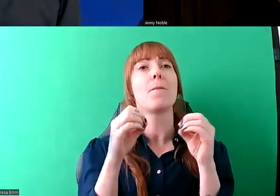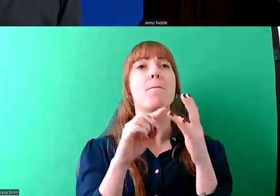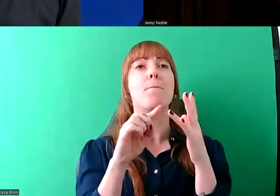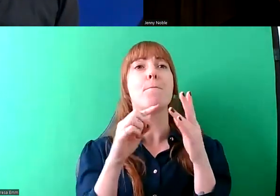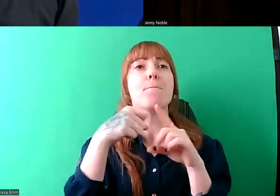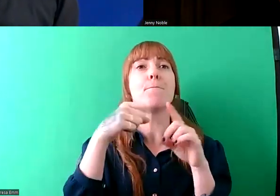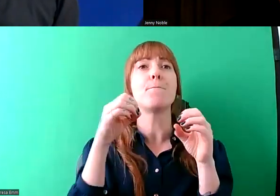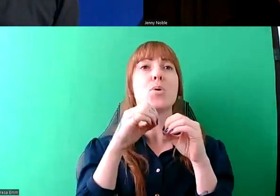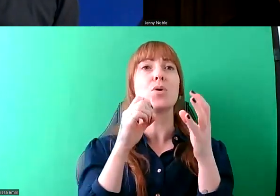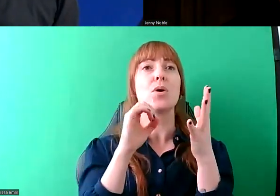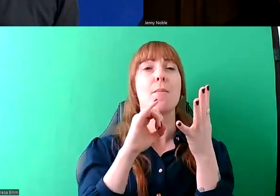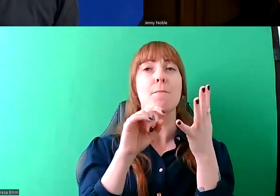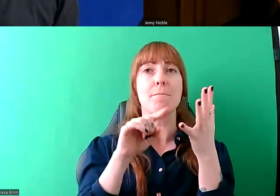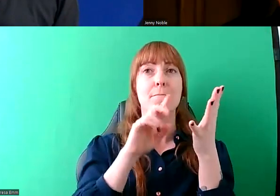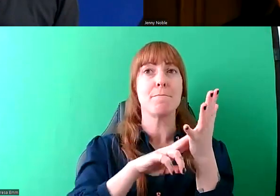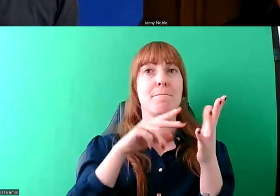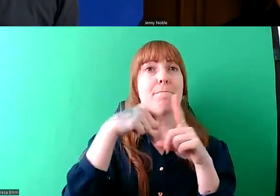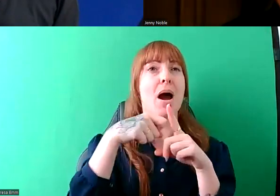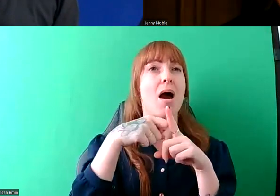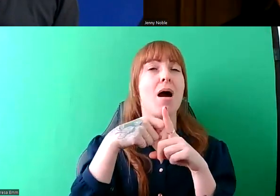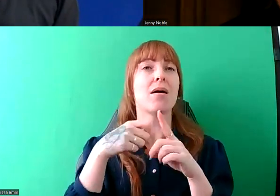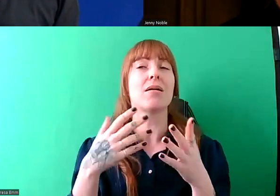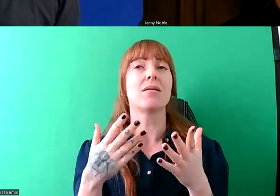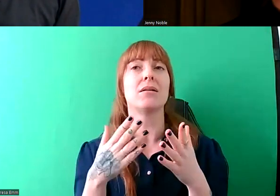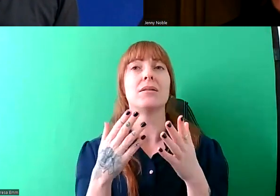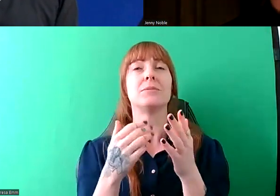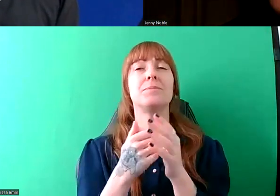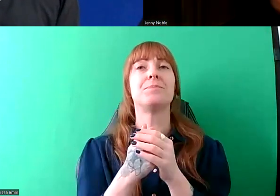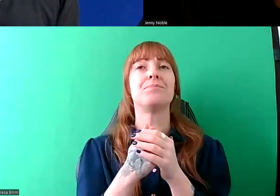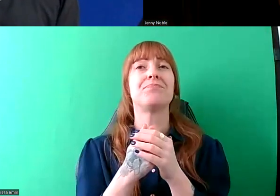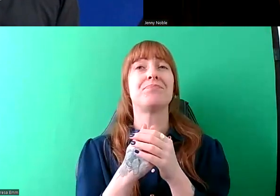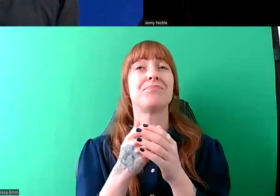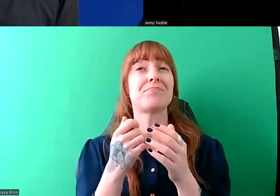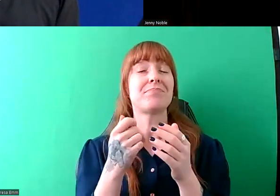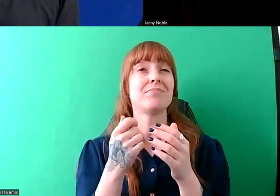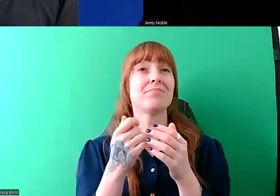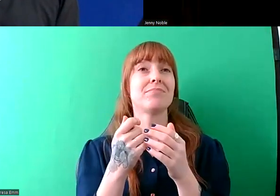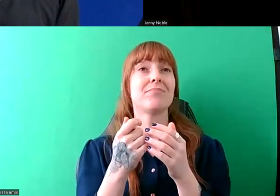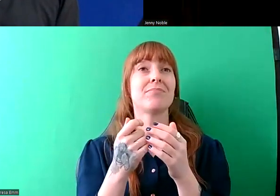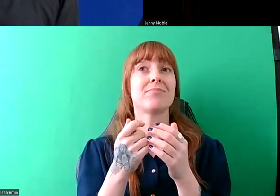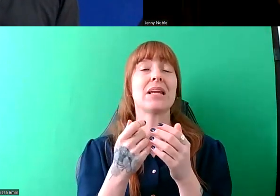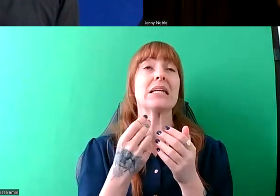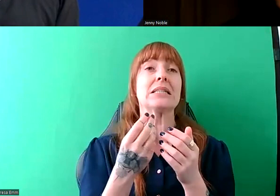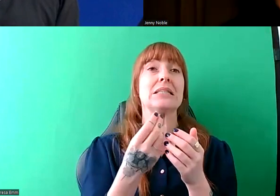We've been working with Ode Library in Finland. Our Adele has recently come back from Istanbul,